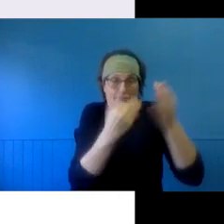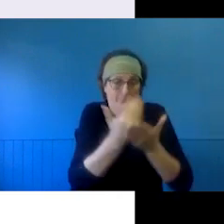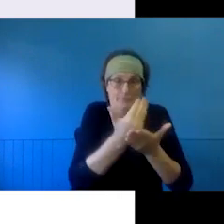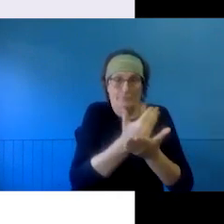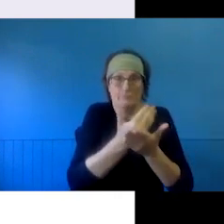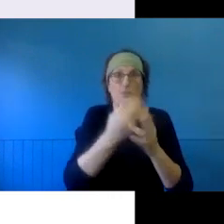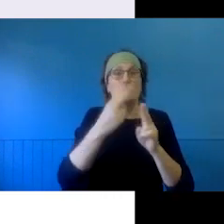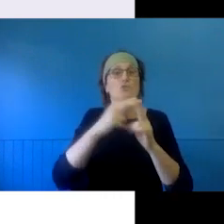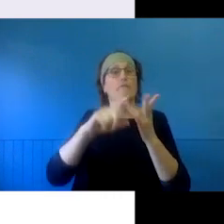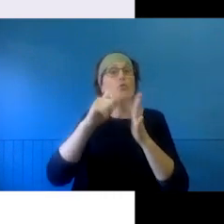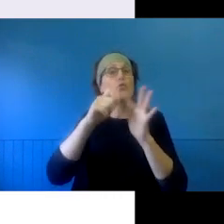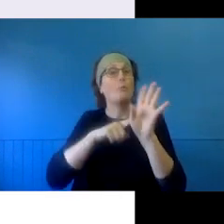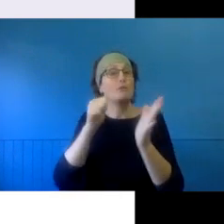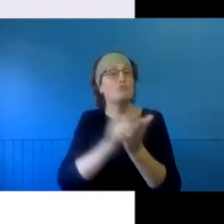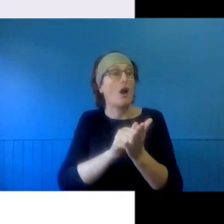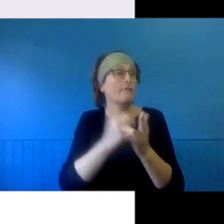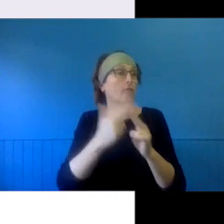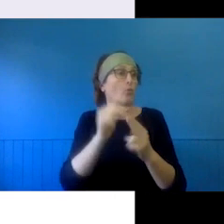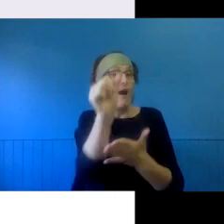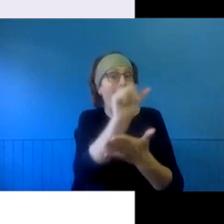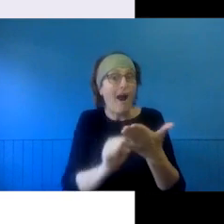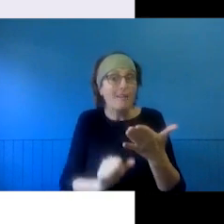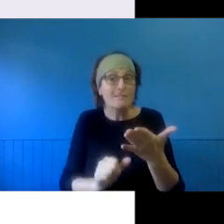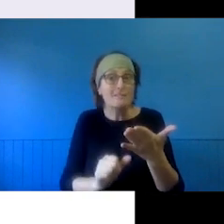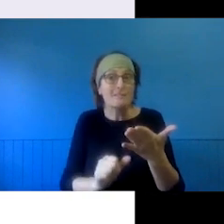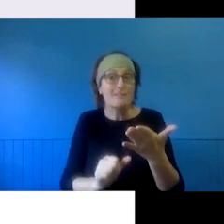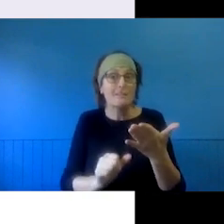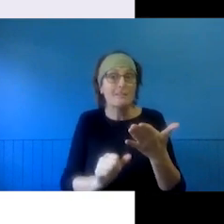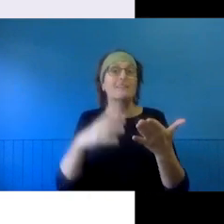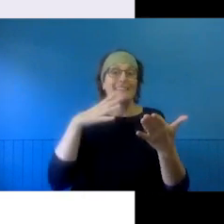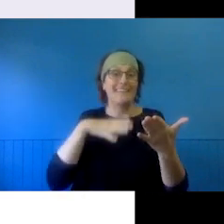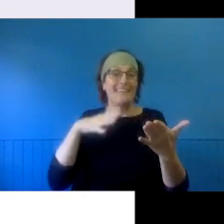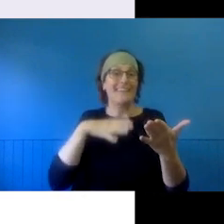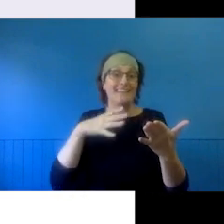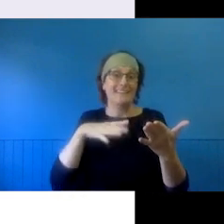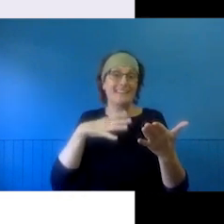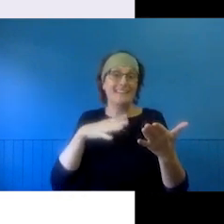protection over an artwork, for example, it has to be in a form that